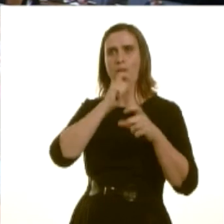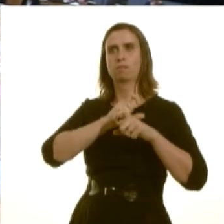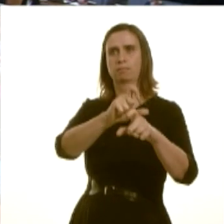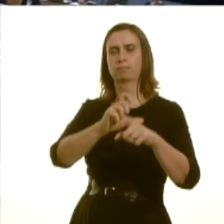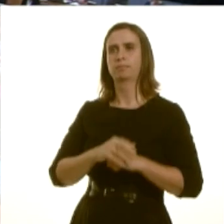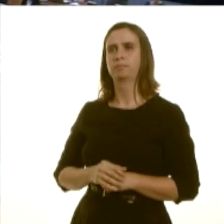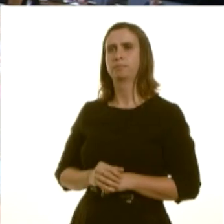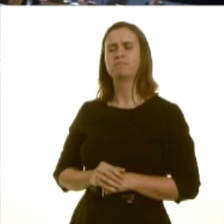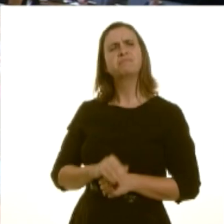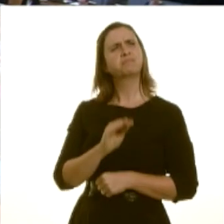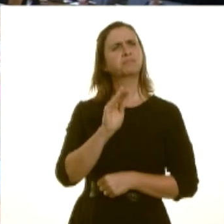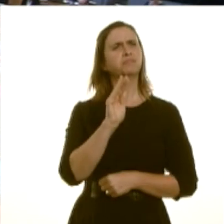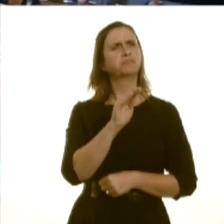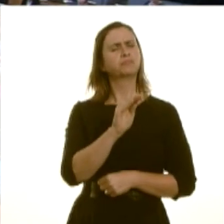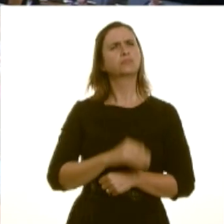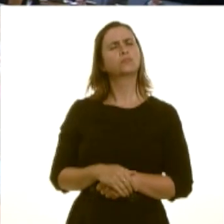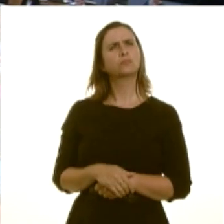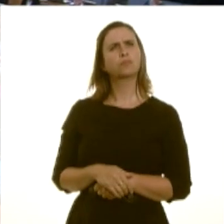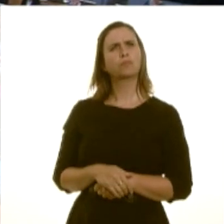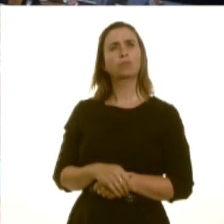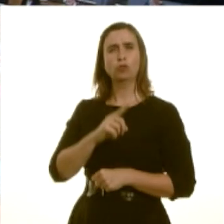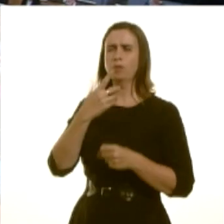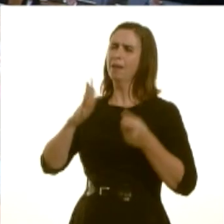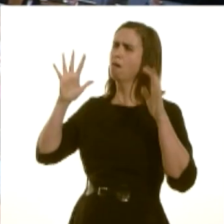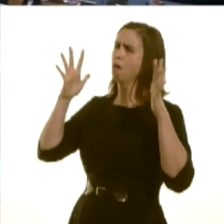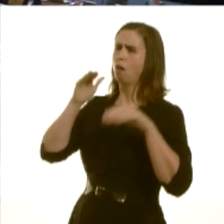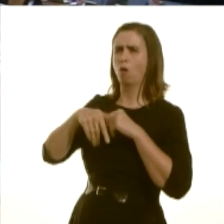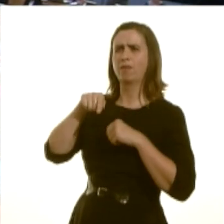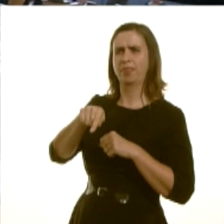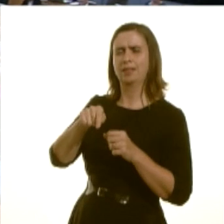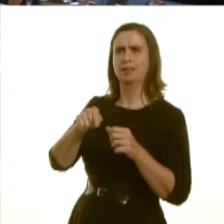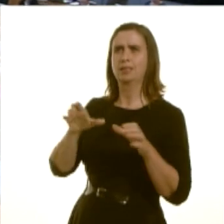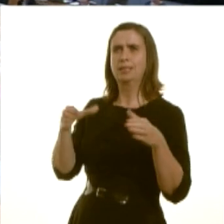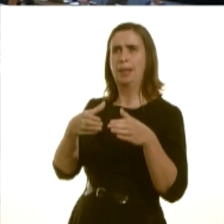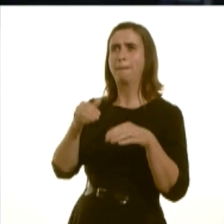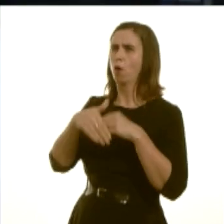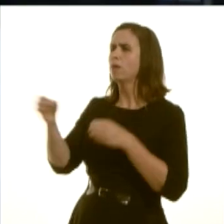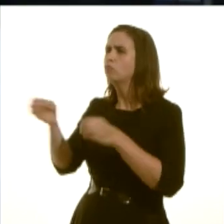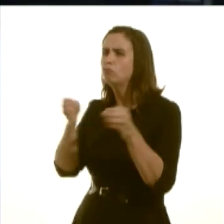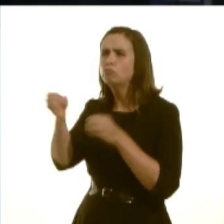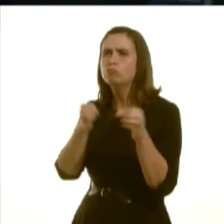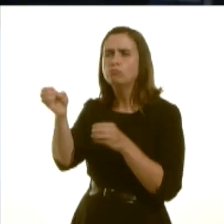has made much fanfare of the schemes, particularly the Young Recruits programme. One of my constituents